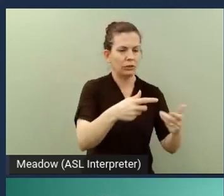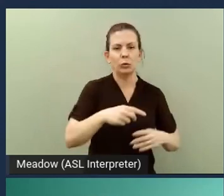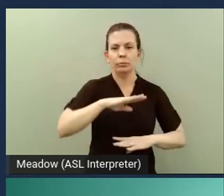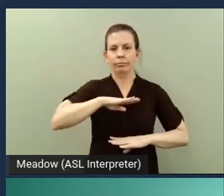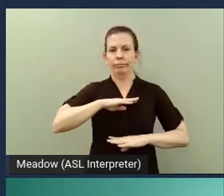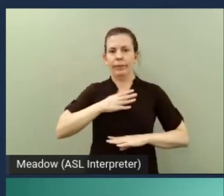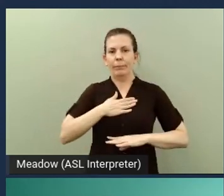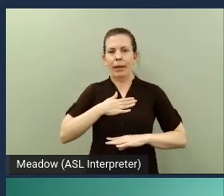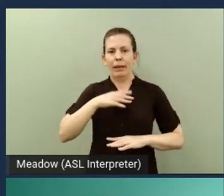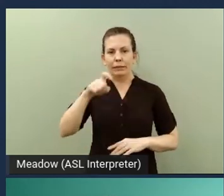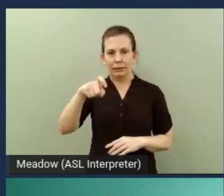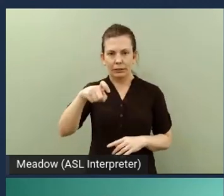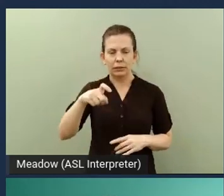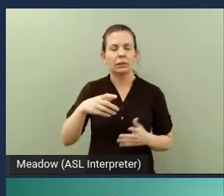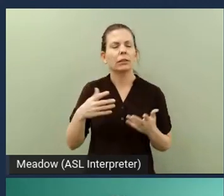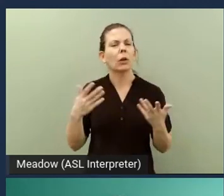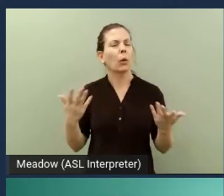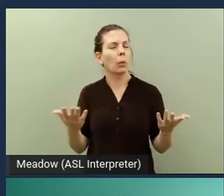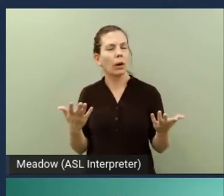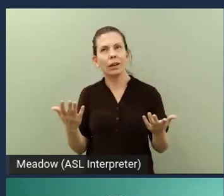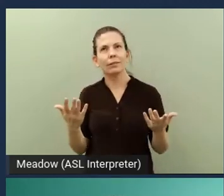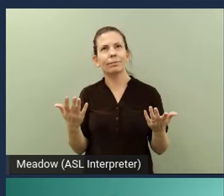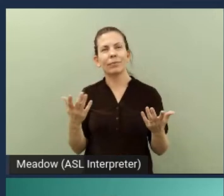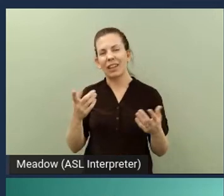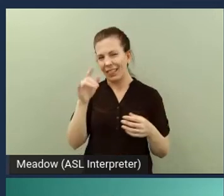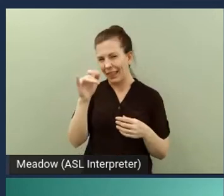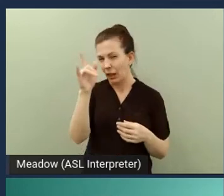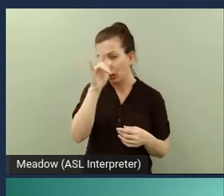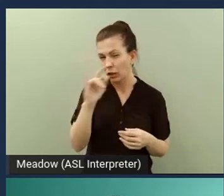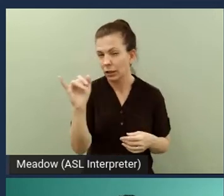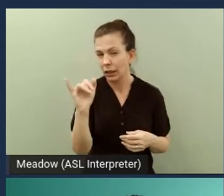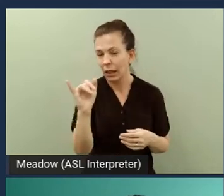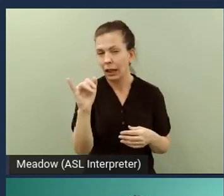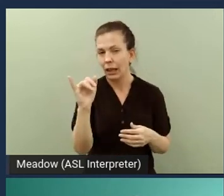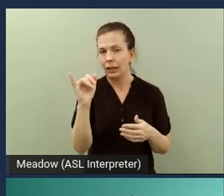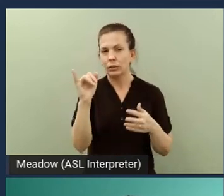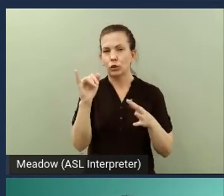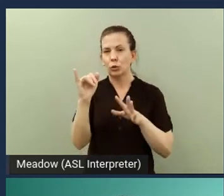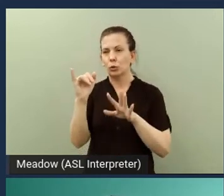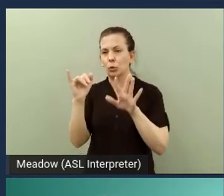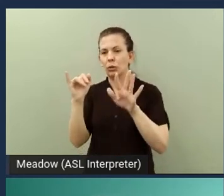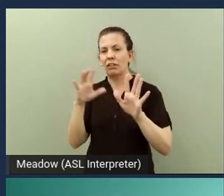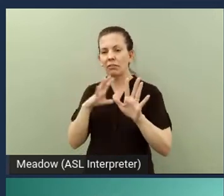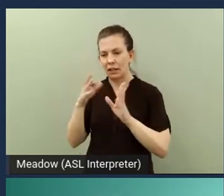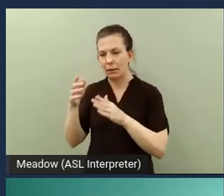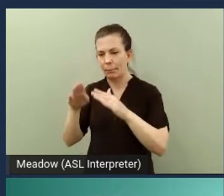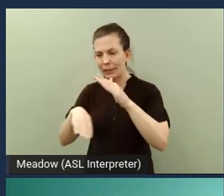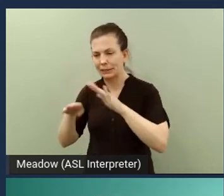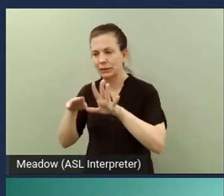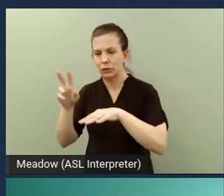Like how, what would, what would it look like to kind of switch over to using,